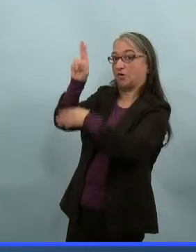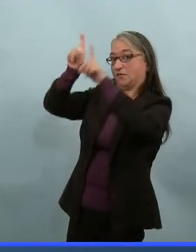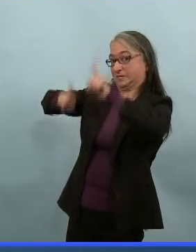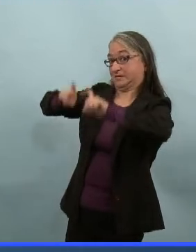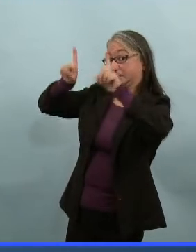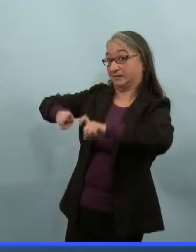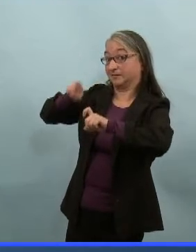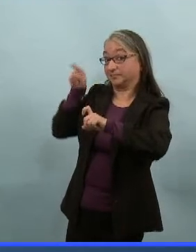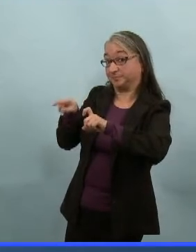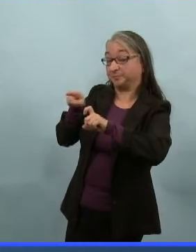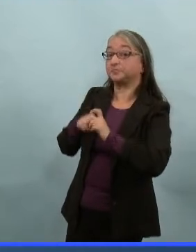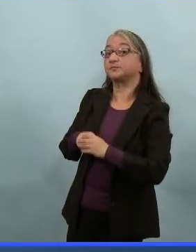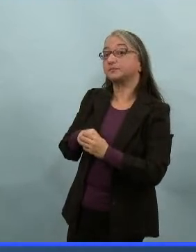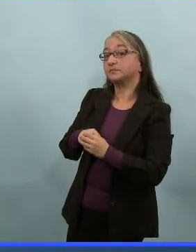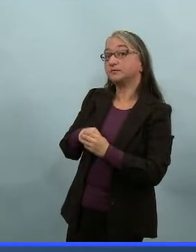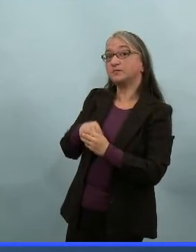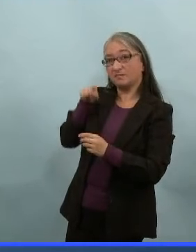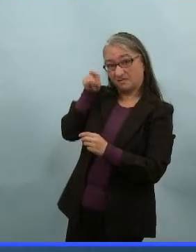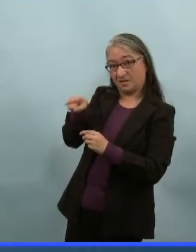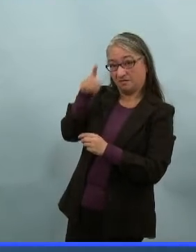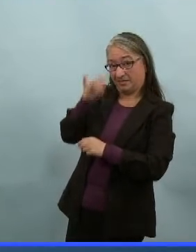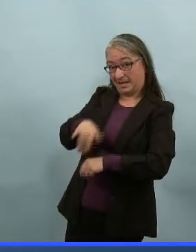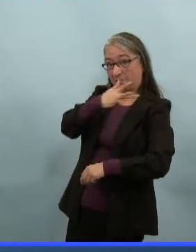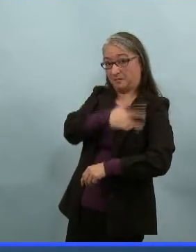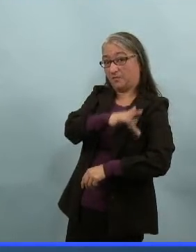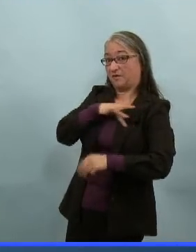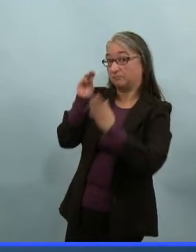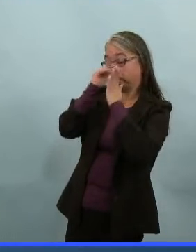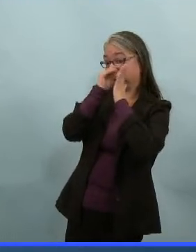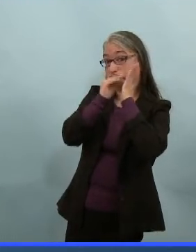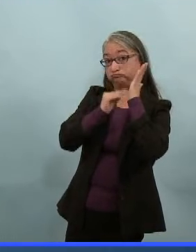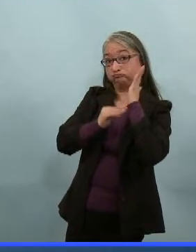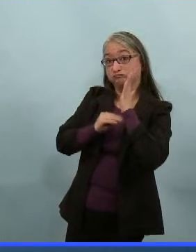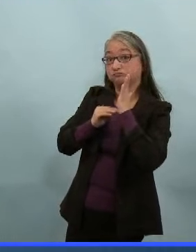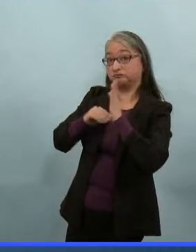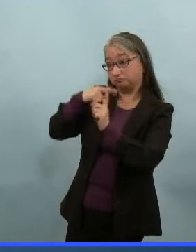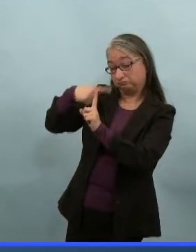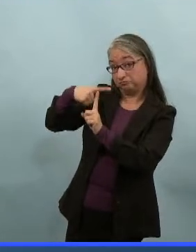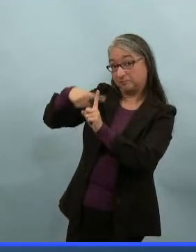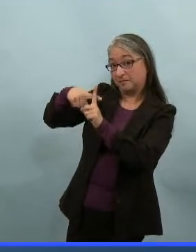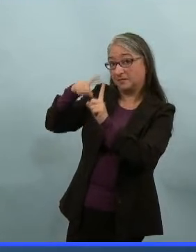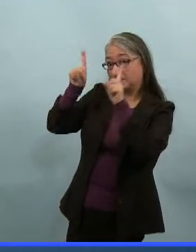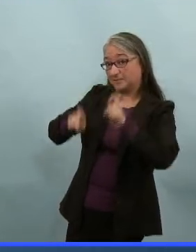for the province to record positive tests on on rapid on the rapid test results or